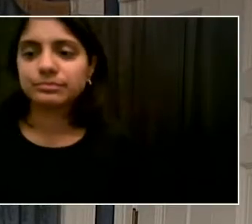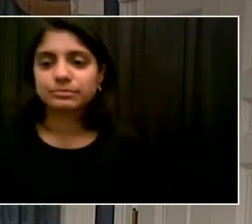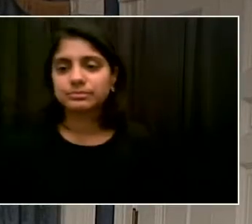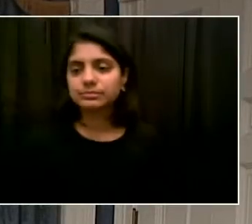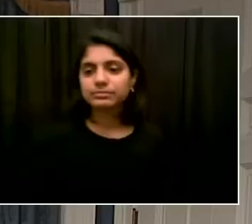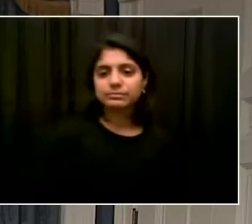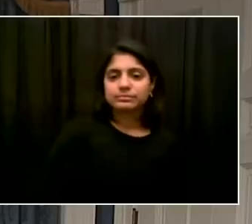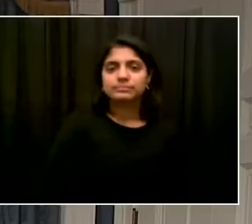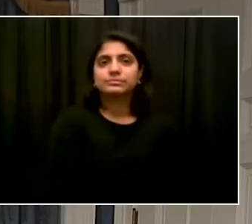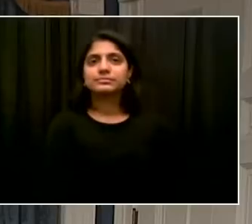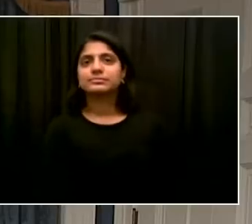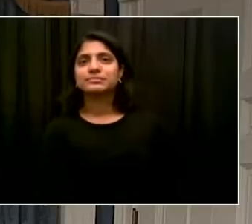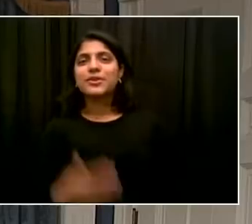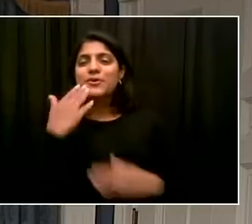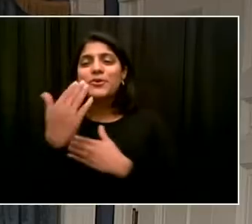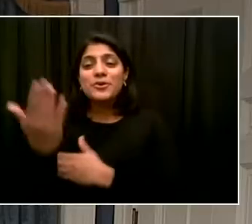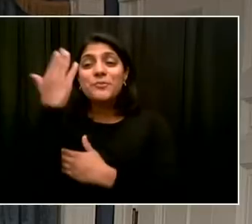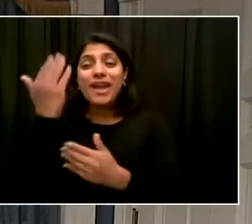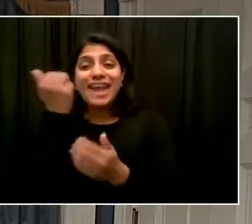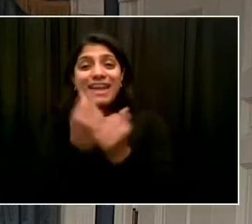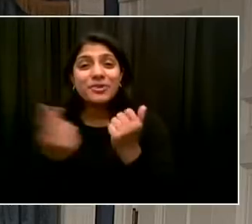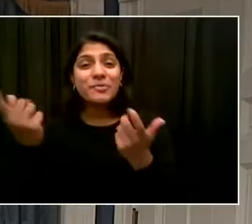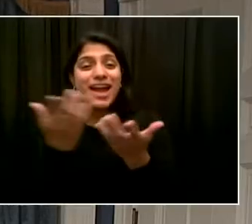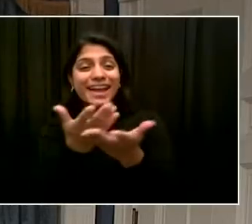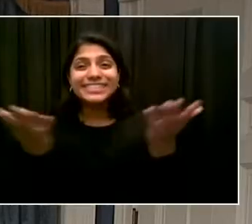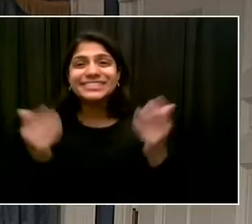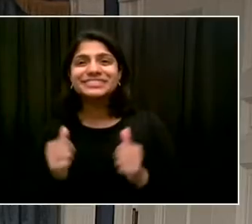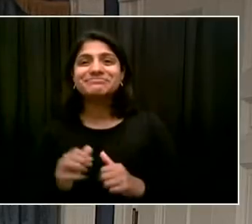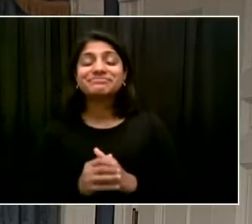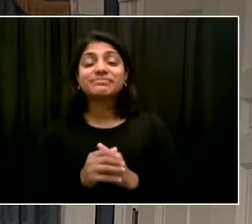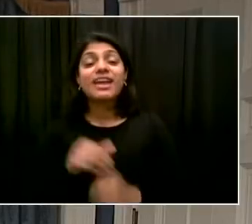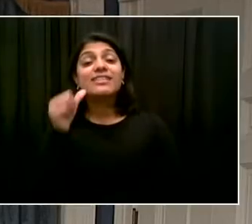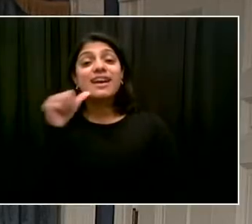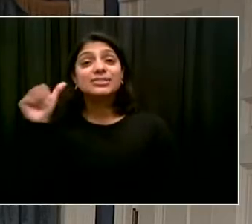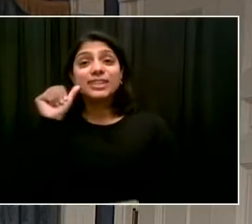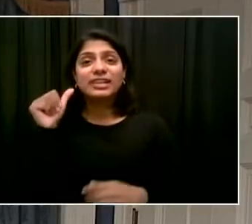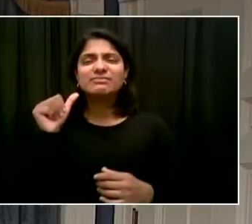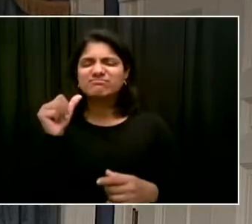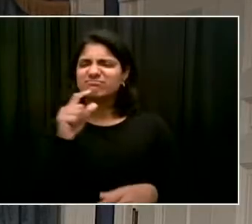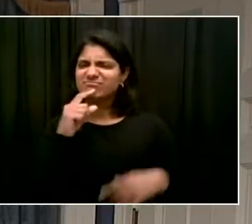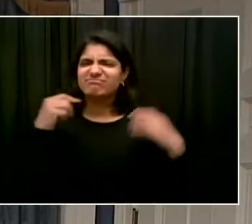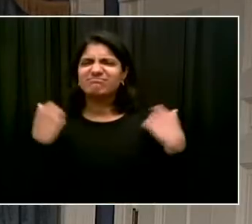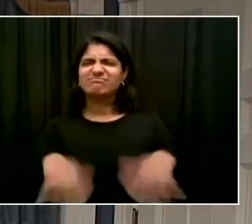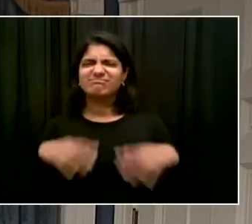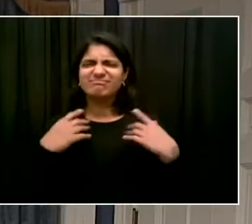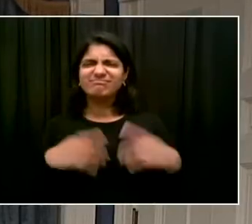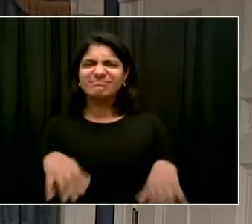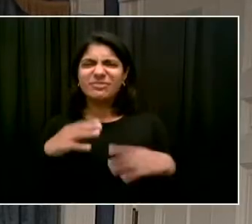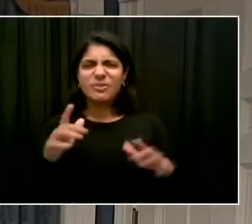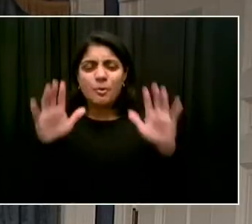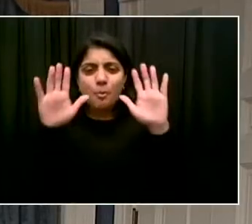GOOD MORNING EVERYBODY. LISTEN, YESTERDAY WE HAD AN AMAZING